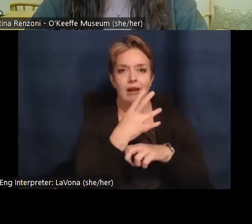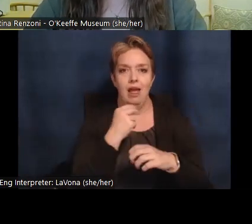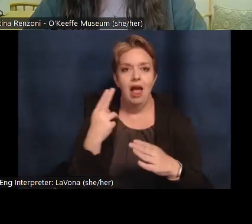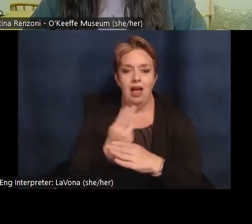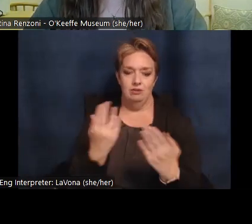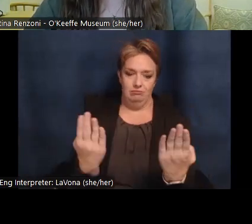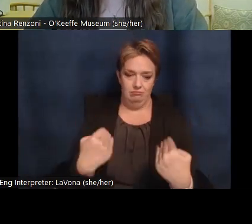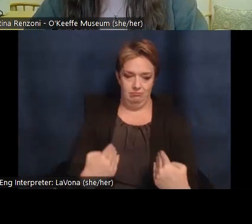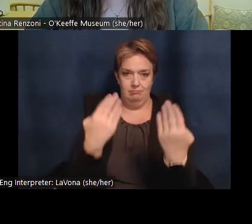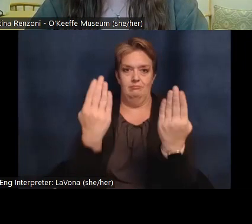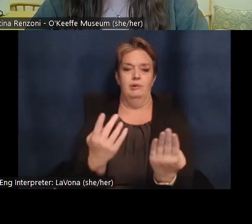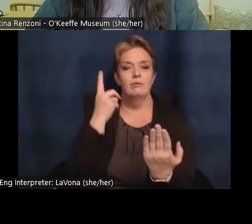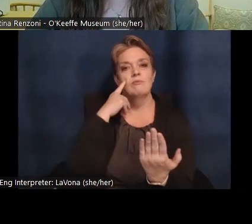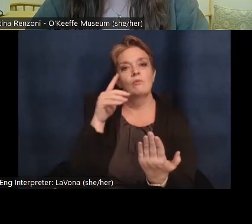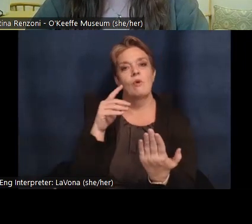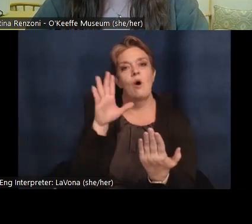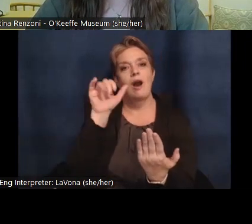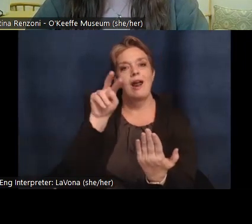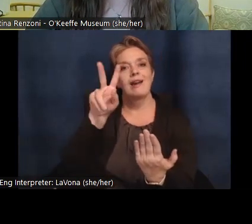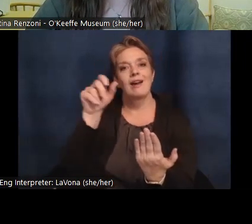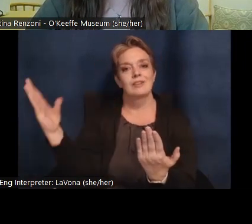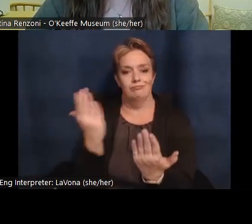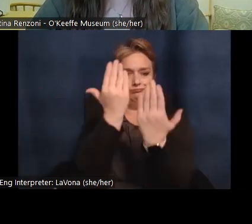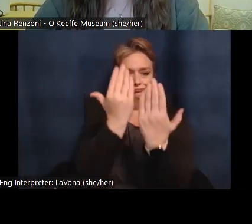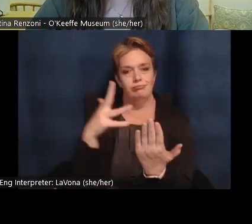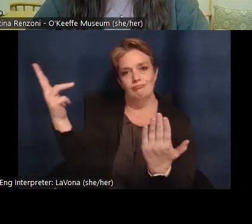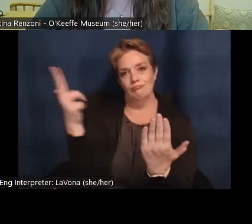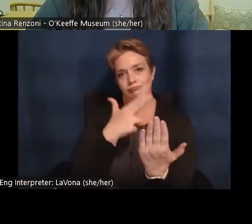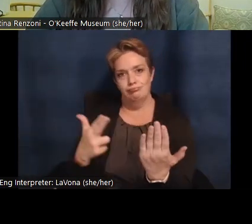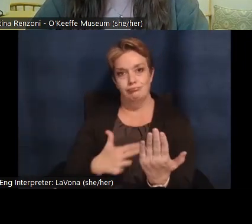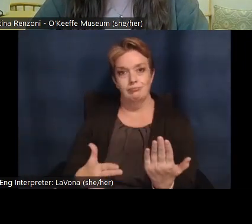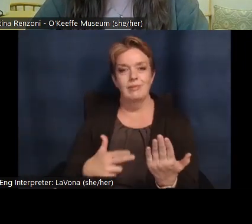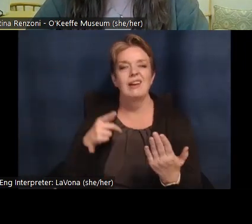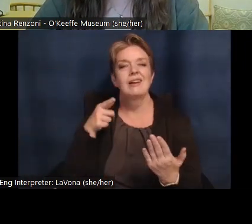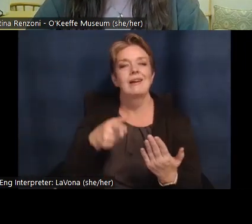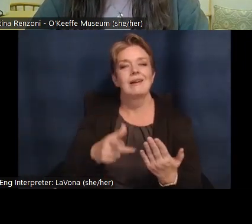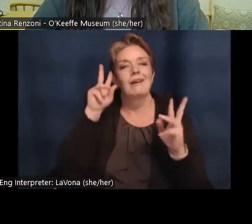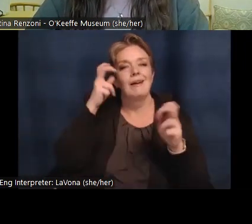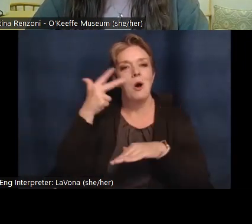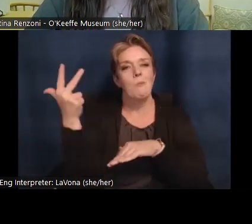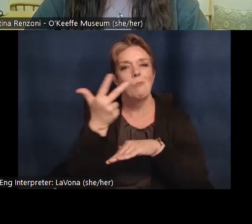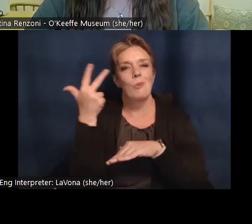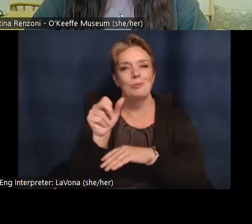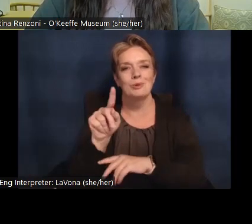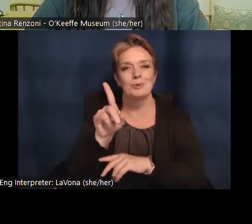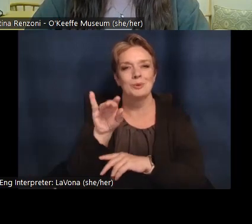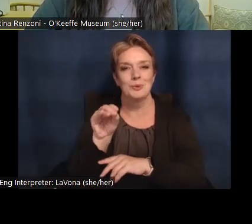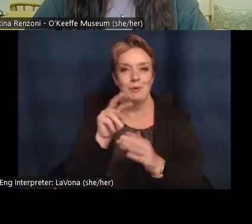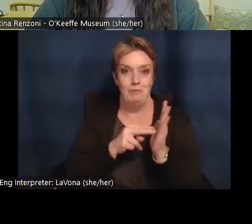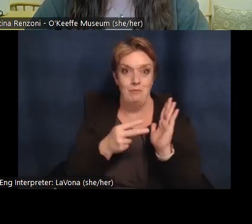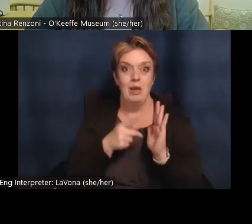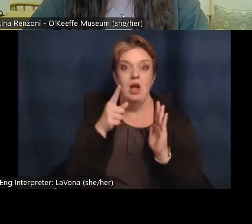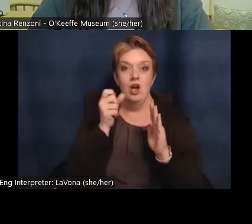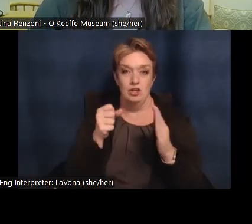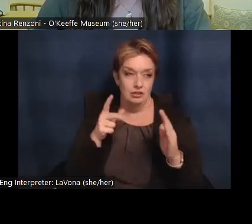The mobile studio allowed O’Keeffe to drive deep into the desert landscapes and paint with protection from the elements.